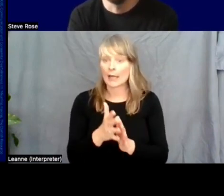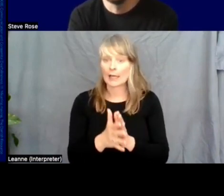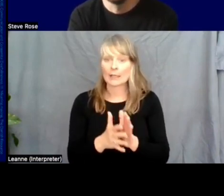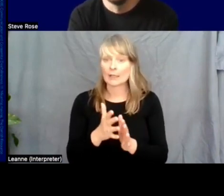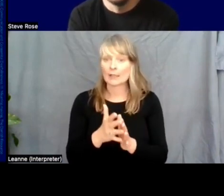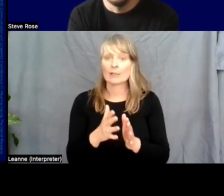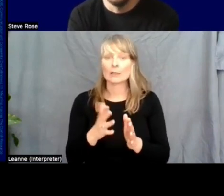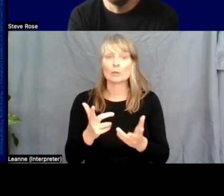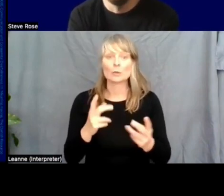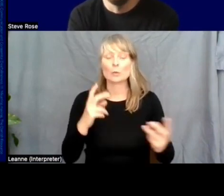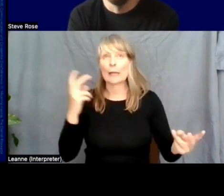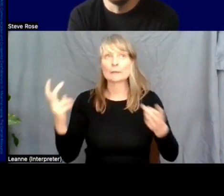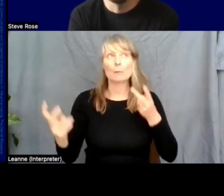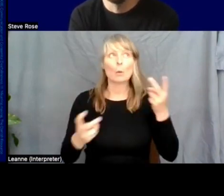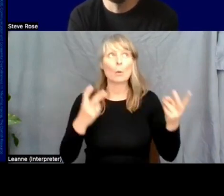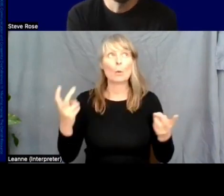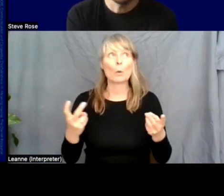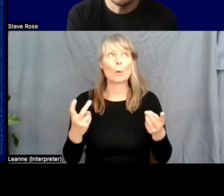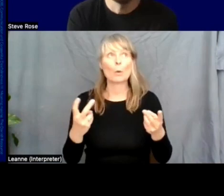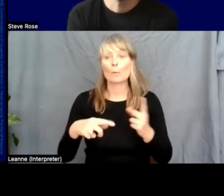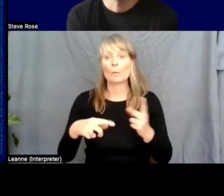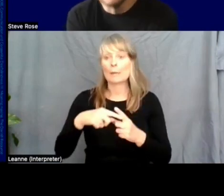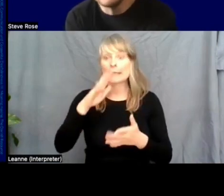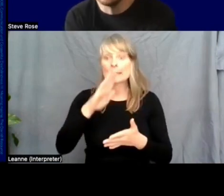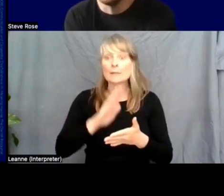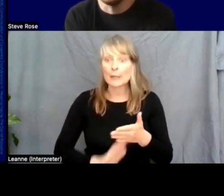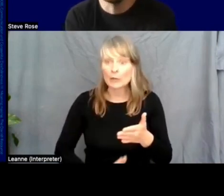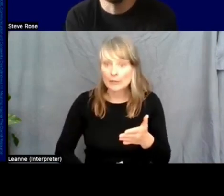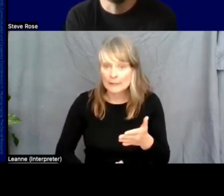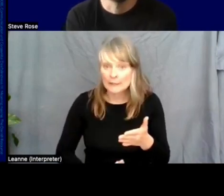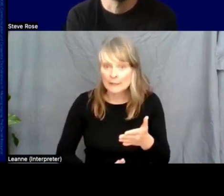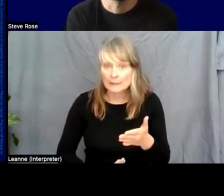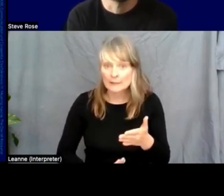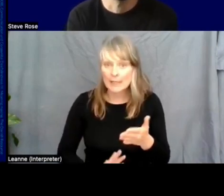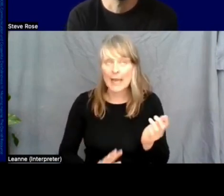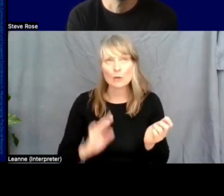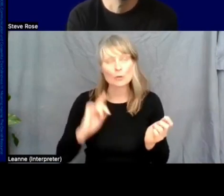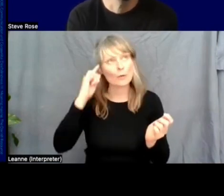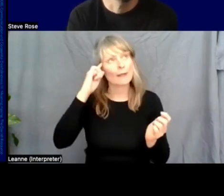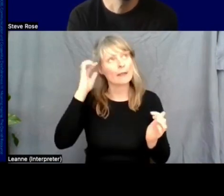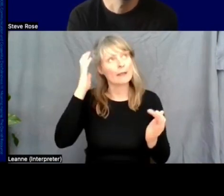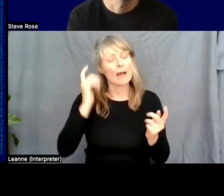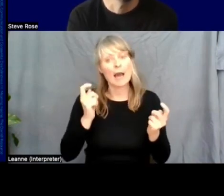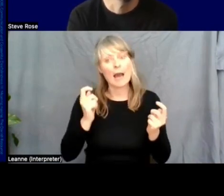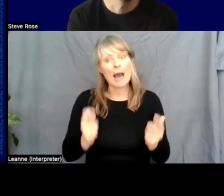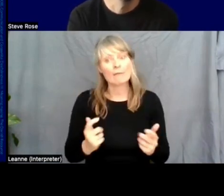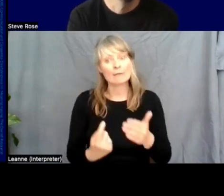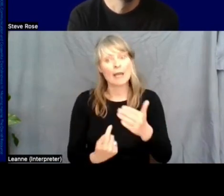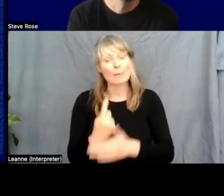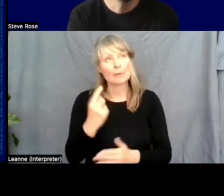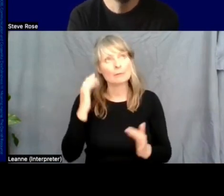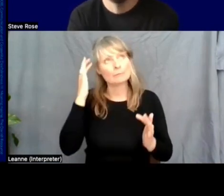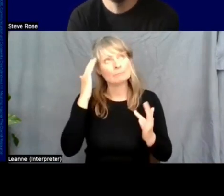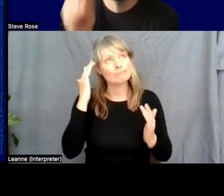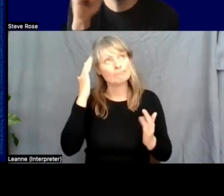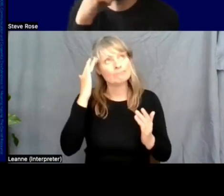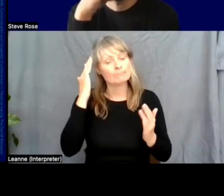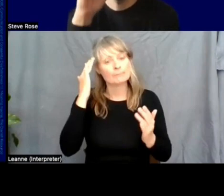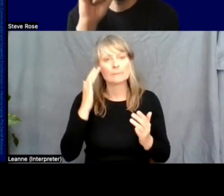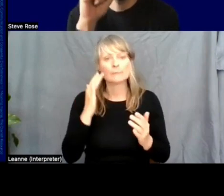but also to recount and think about that experience afterwards. Gunner, who's the guy here.